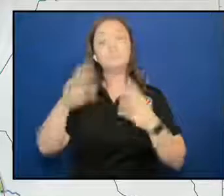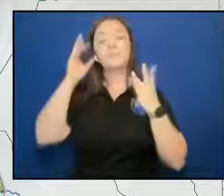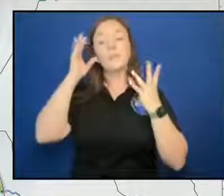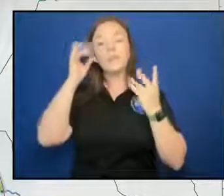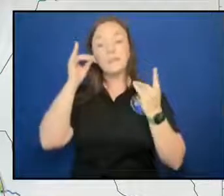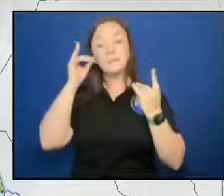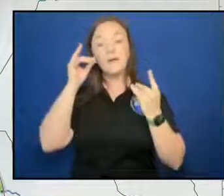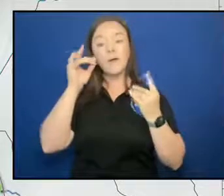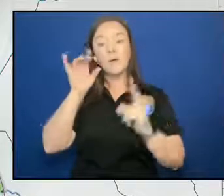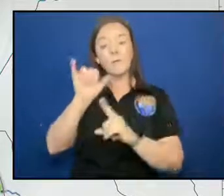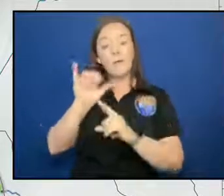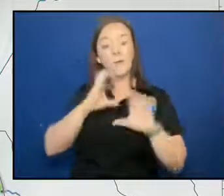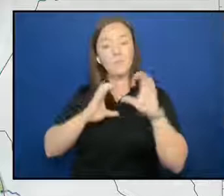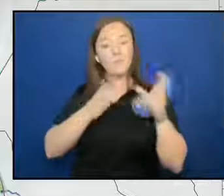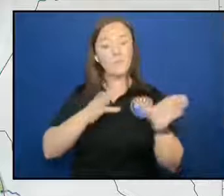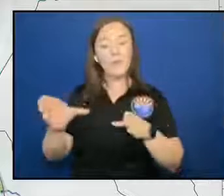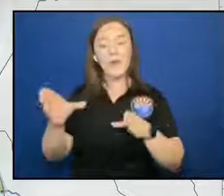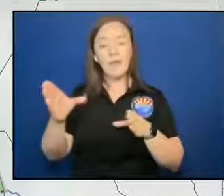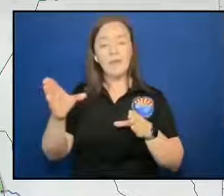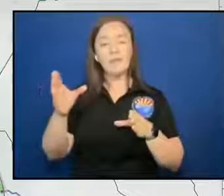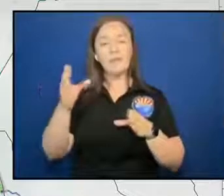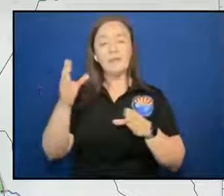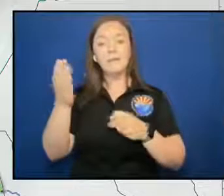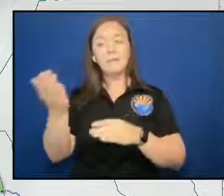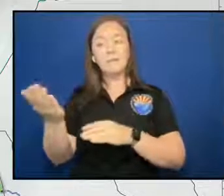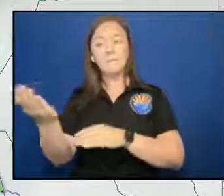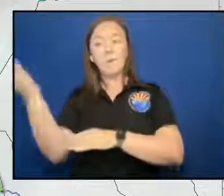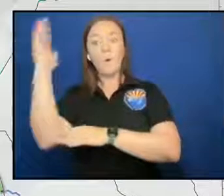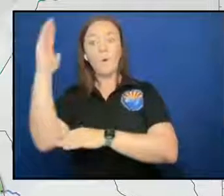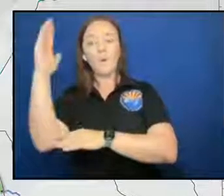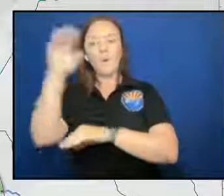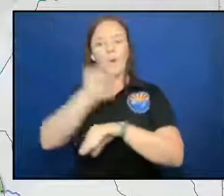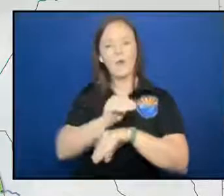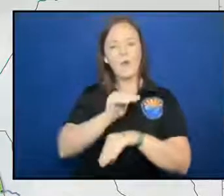BEHAVIOR AND THAT HAS BEEN A GOOD THING AND IT HAS